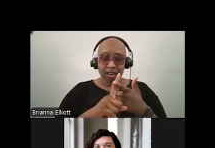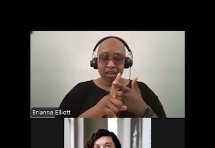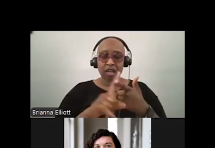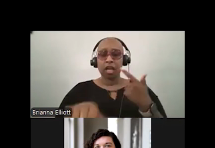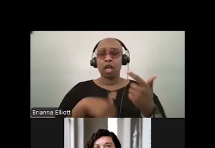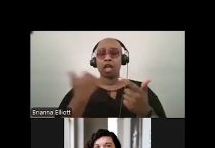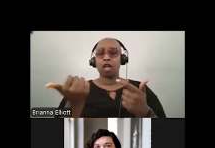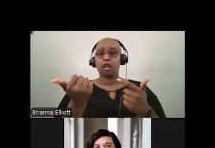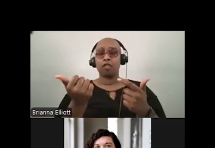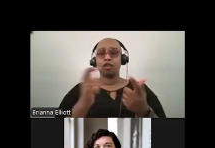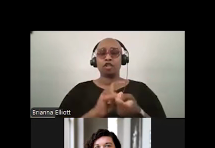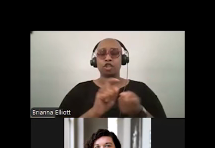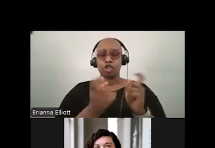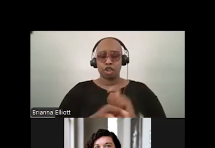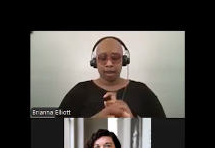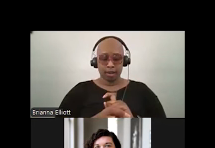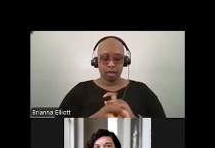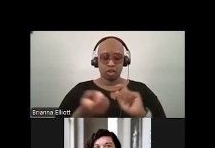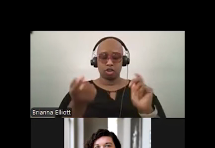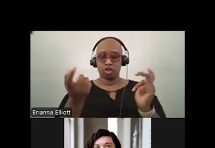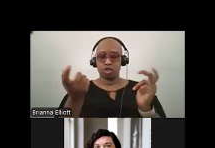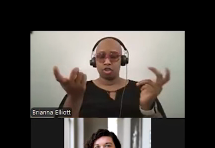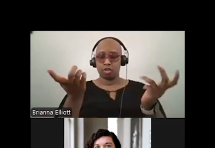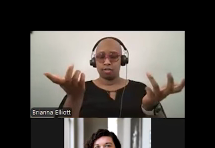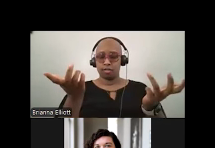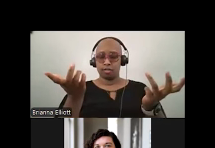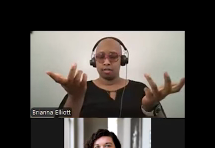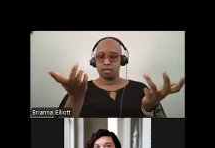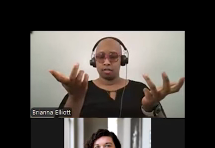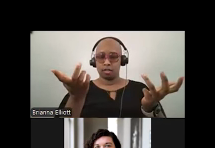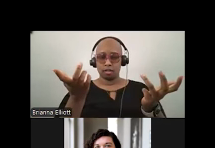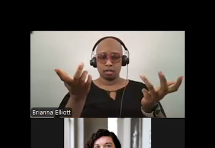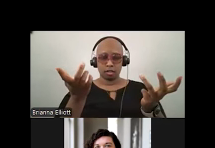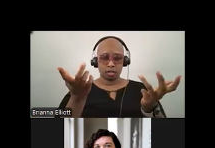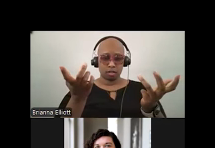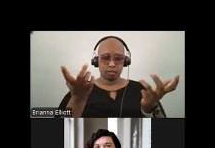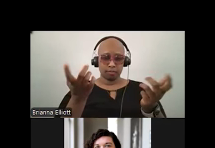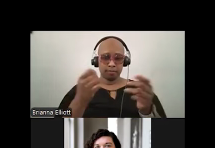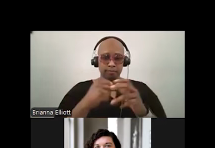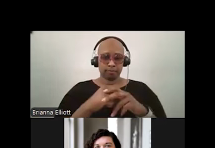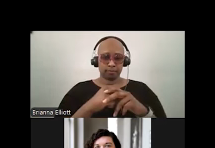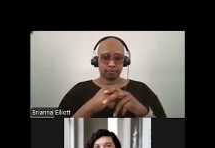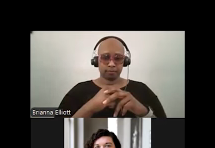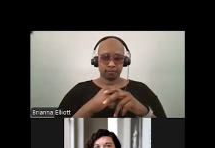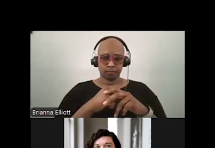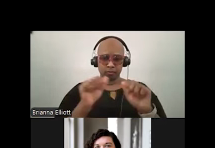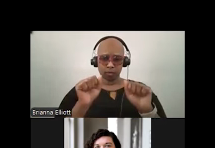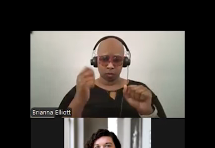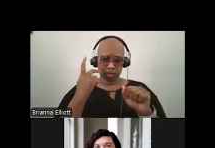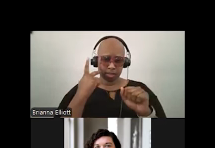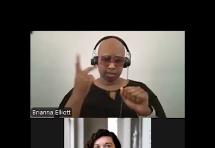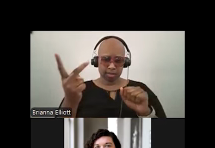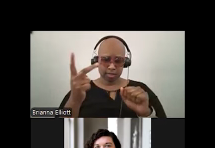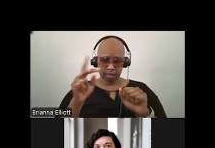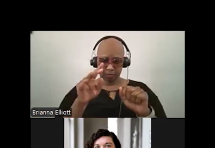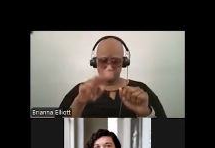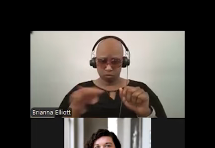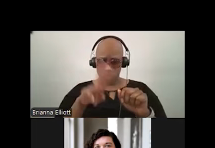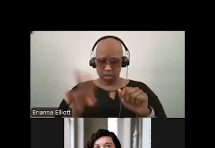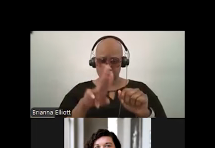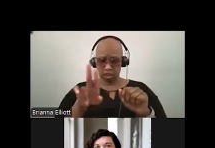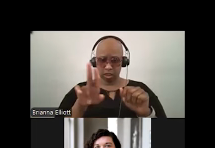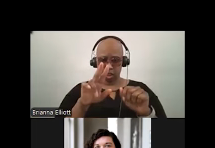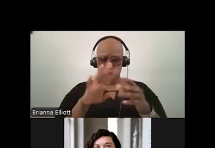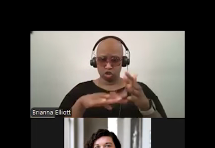look at is in here. You can see if you look at the chart that we're missing some data. So you